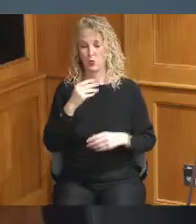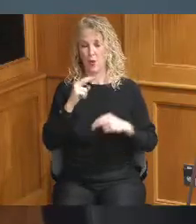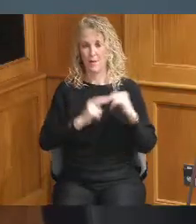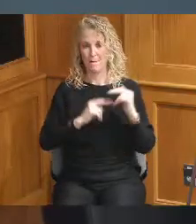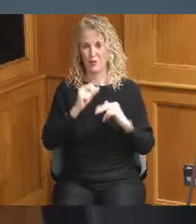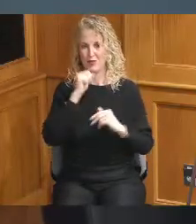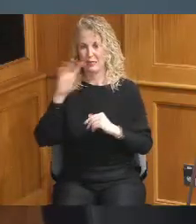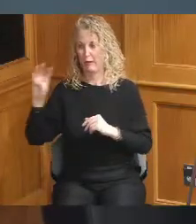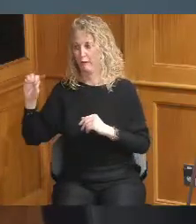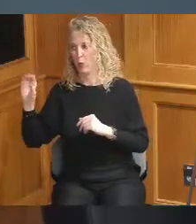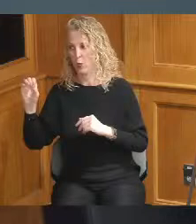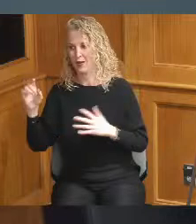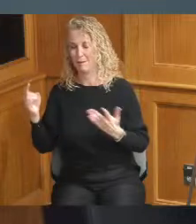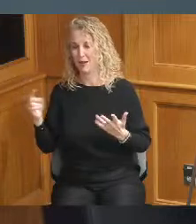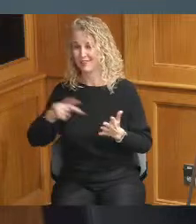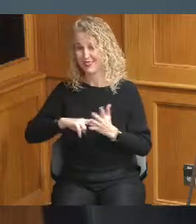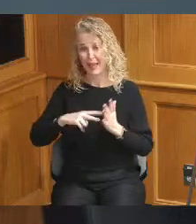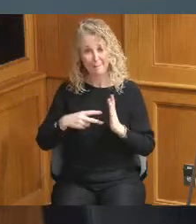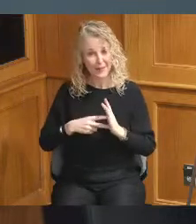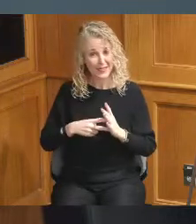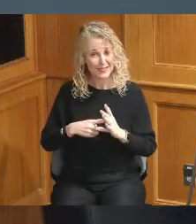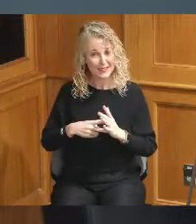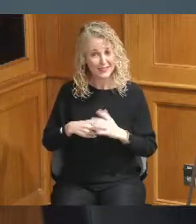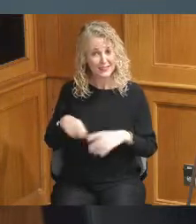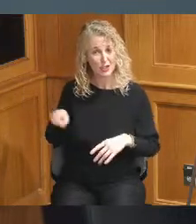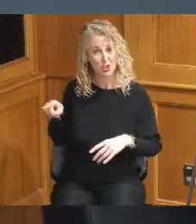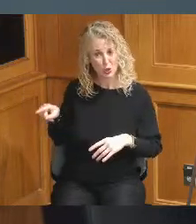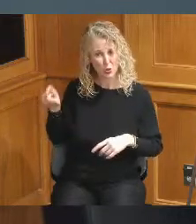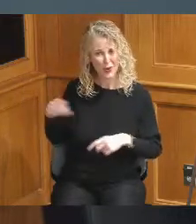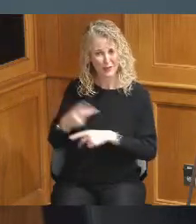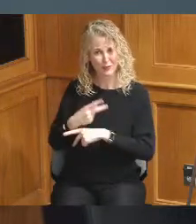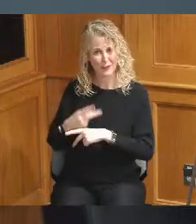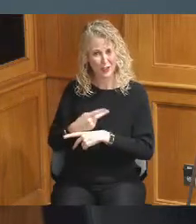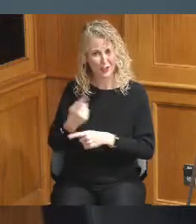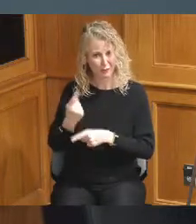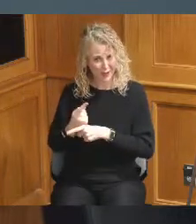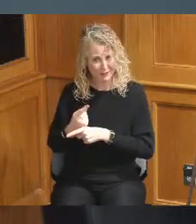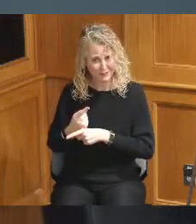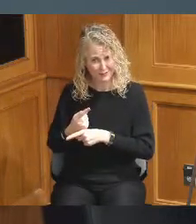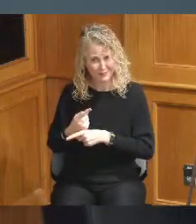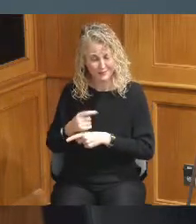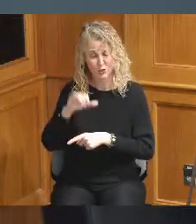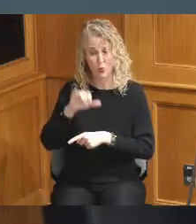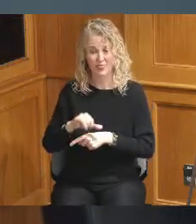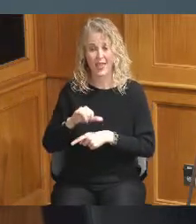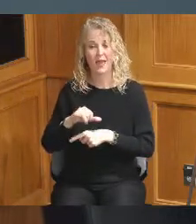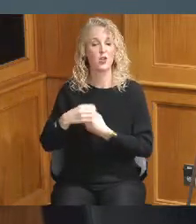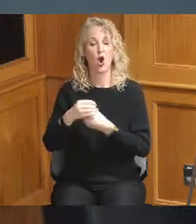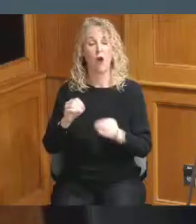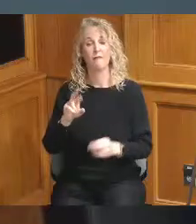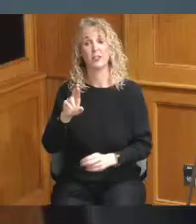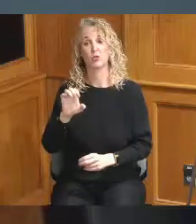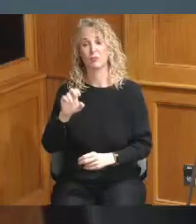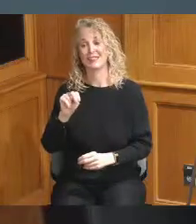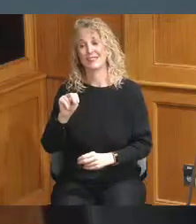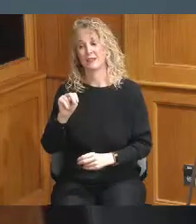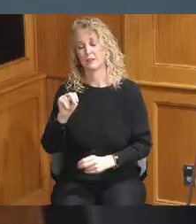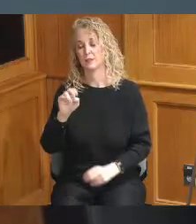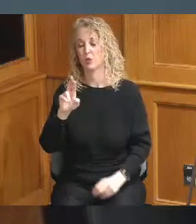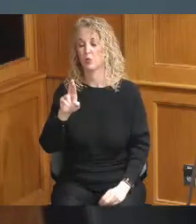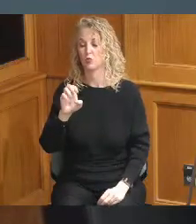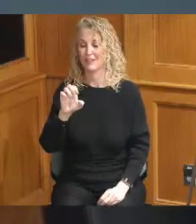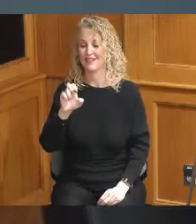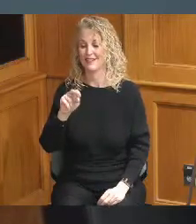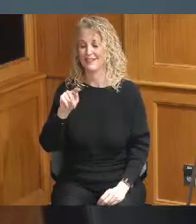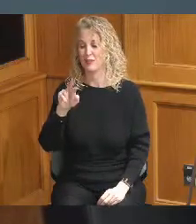dependent on you to make it clear when we look at re-entry and how many projects we've done zero we